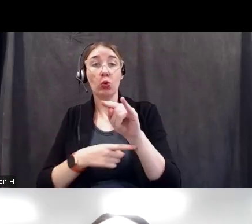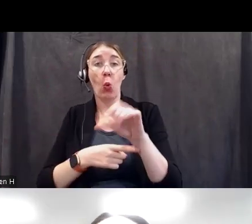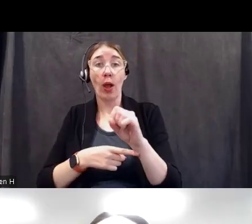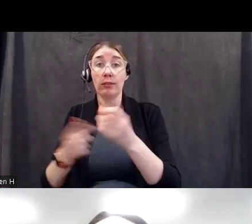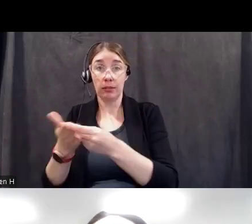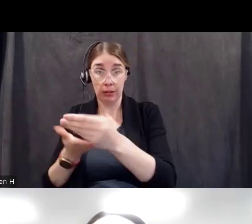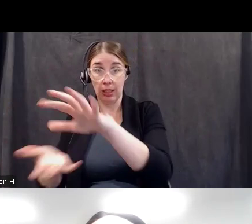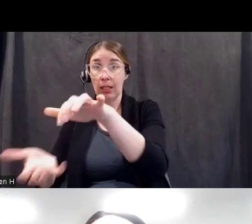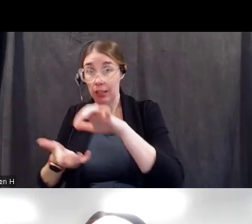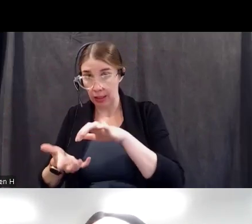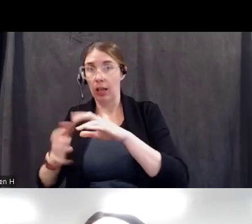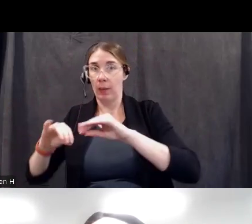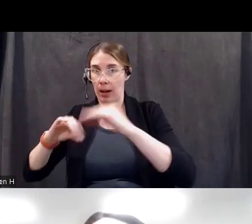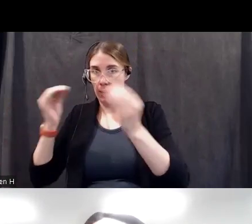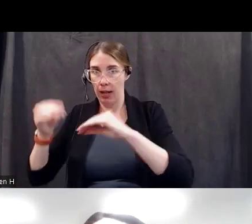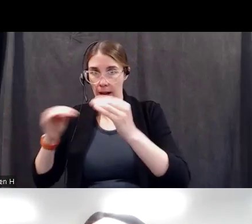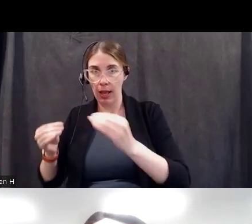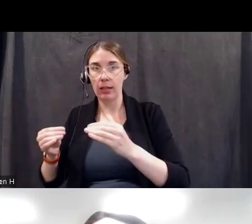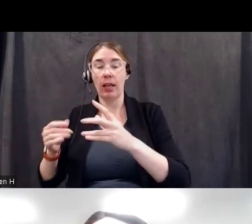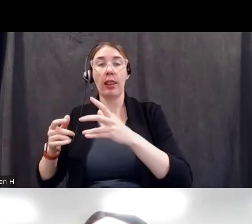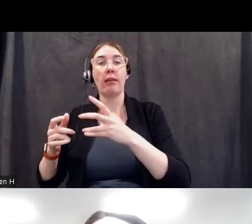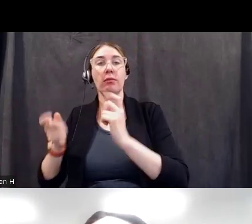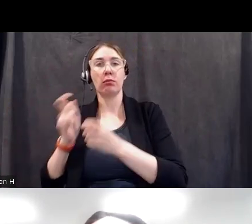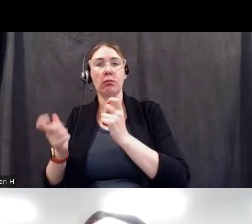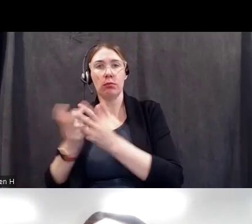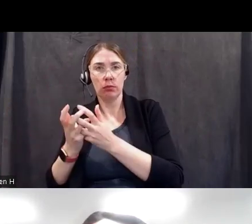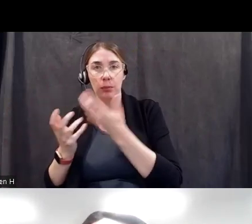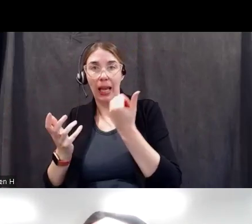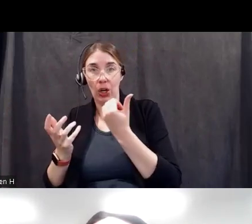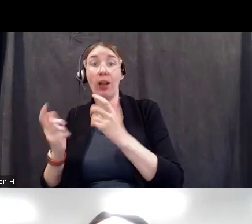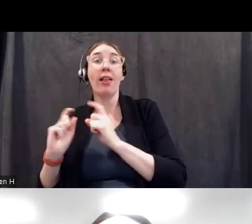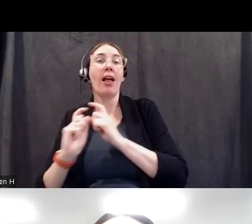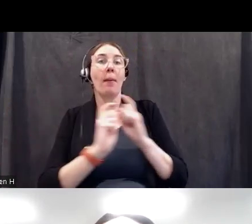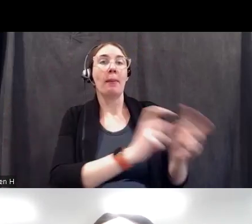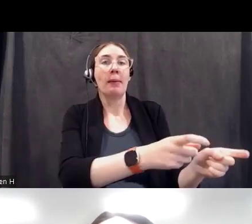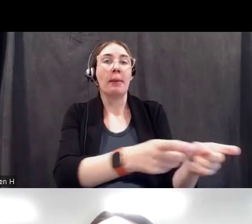stem program, then they're donated to children in the community and if you are interested, I can put